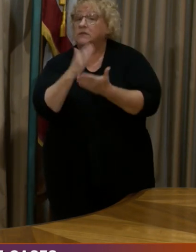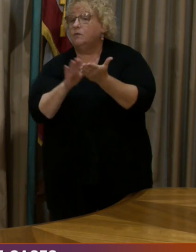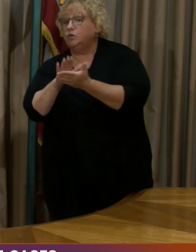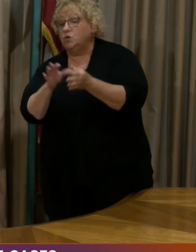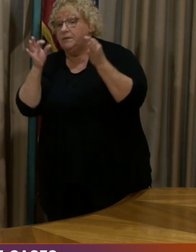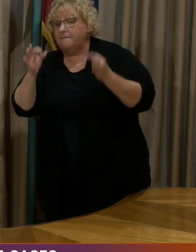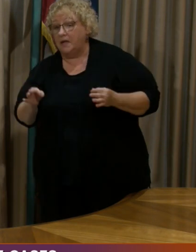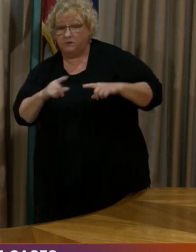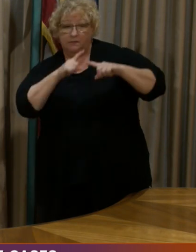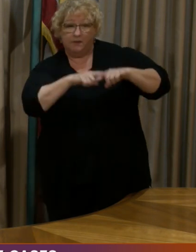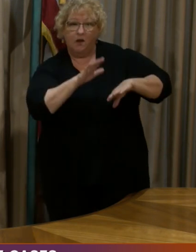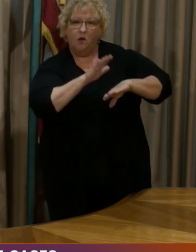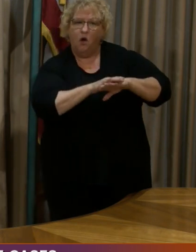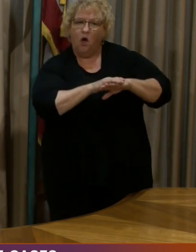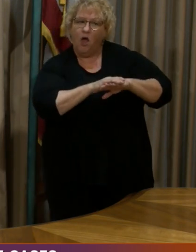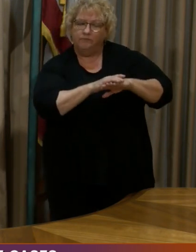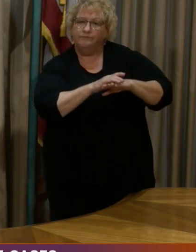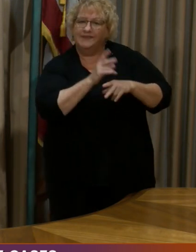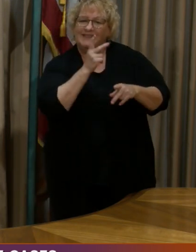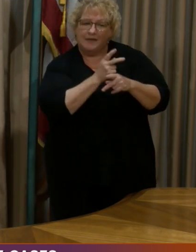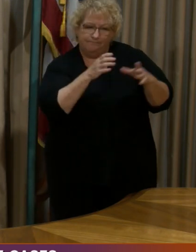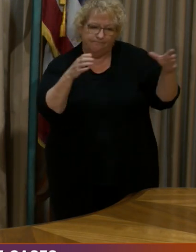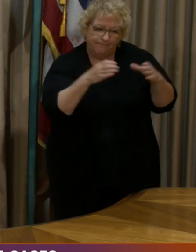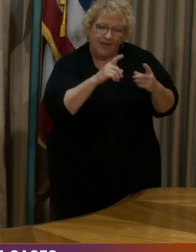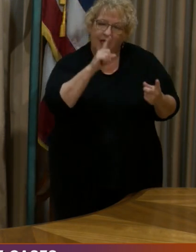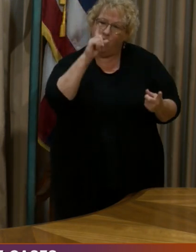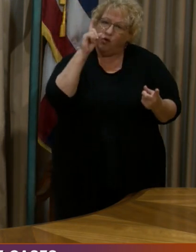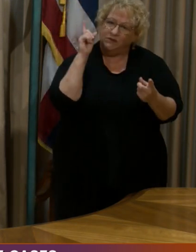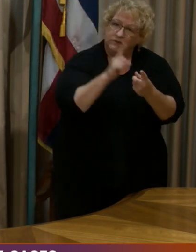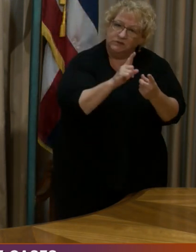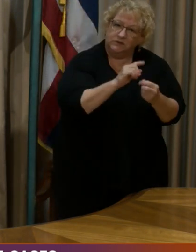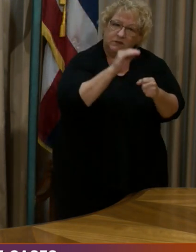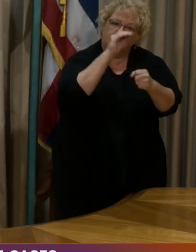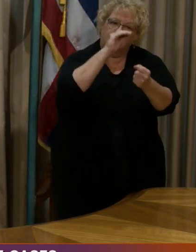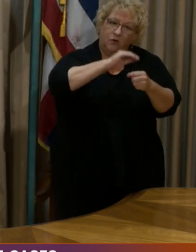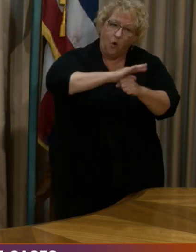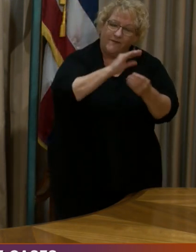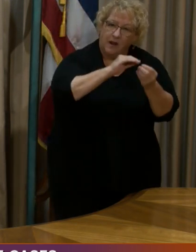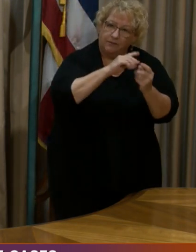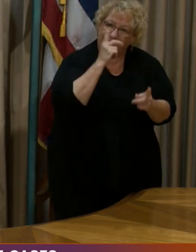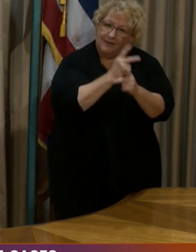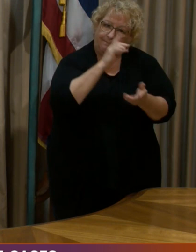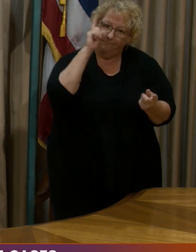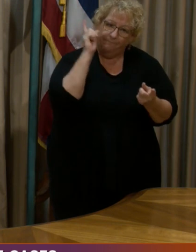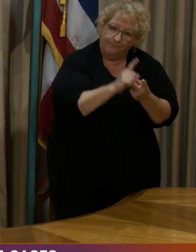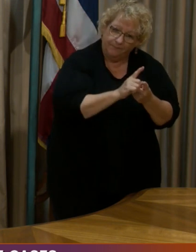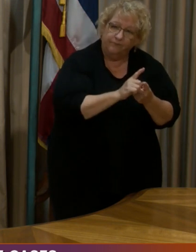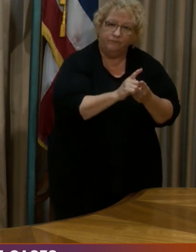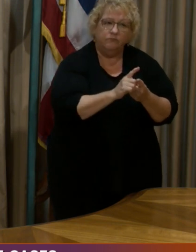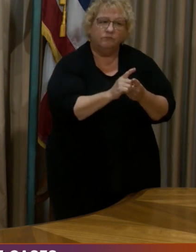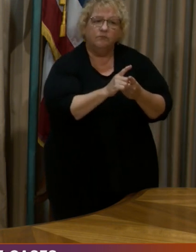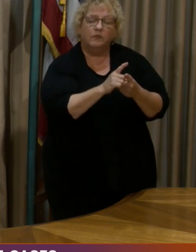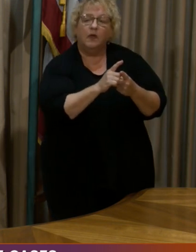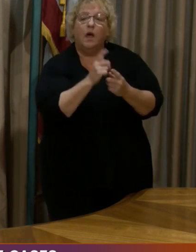STRATEGIES. THERE MAY BE SCHOOLS THAT DECIDE TO RELY MORE ON THE CONTAINMENT